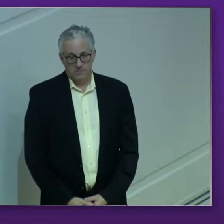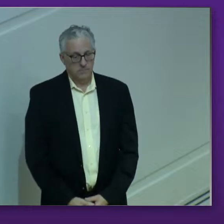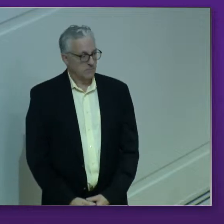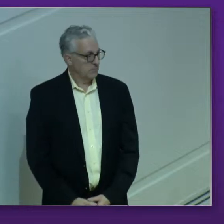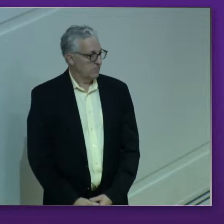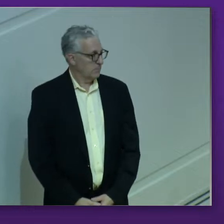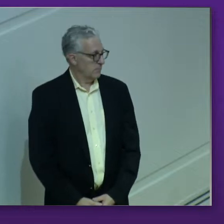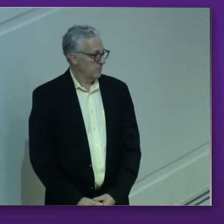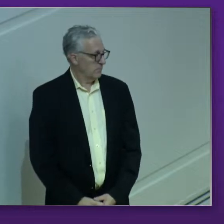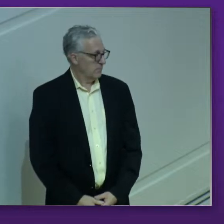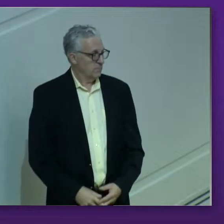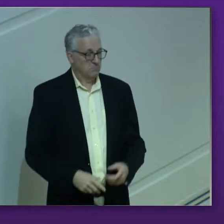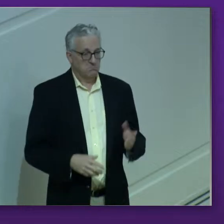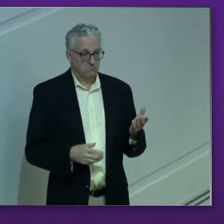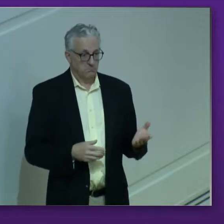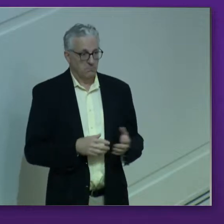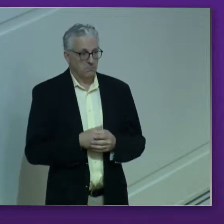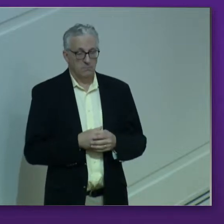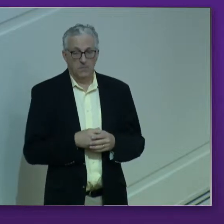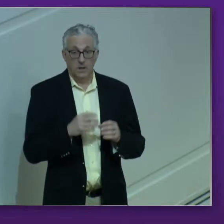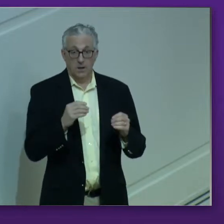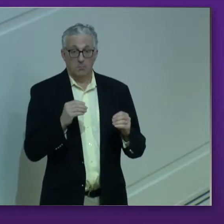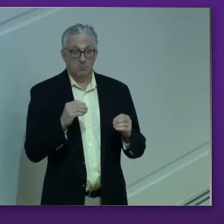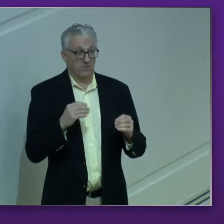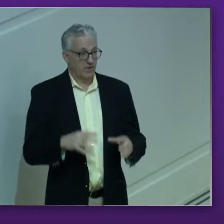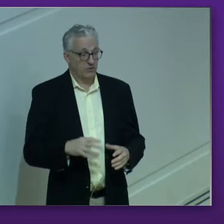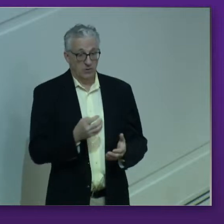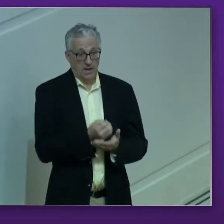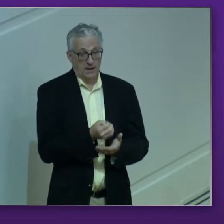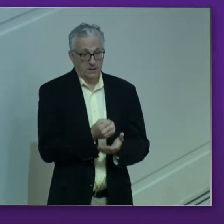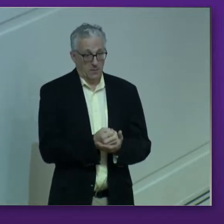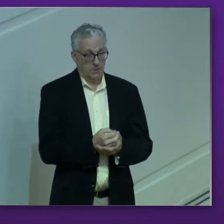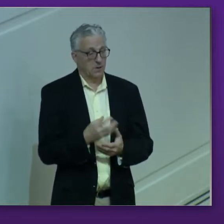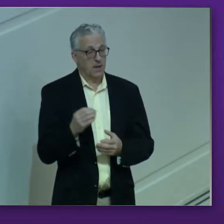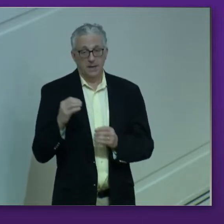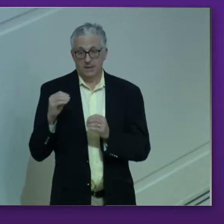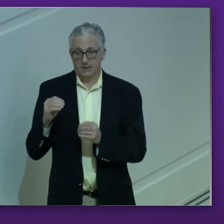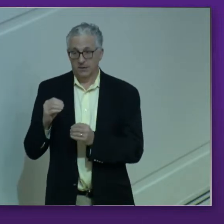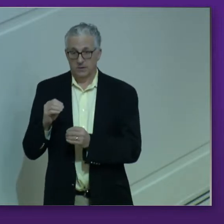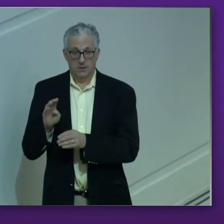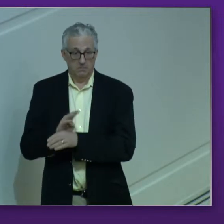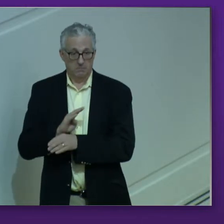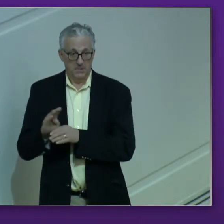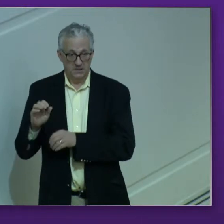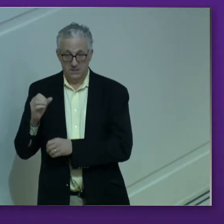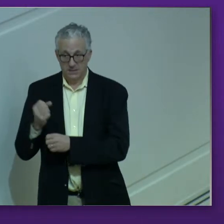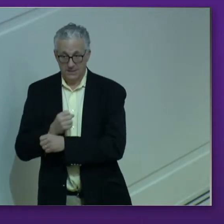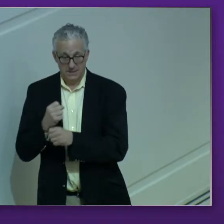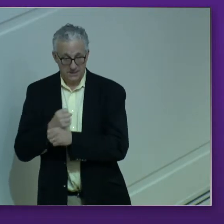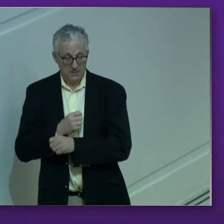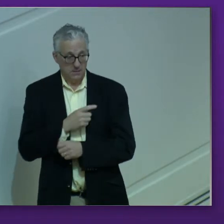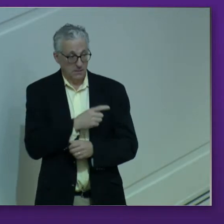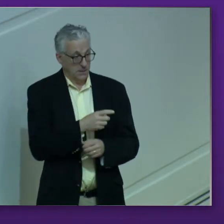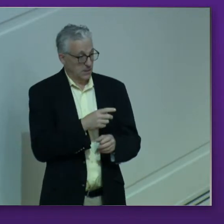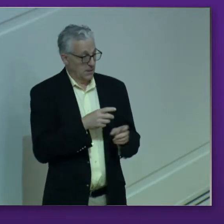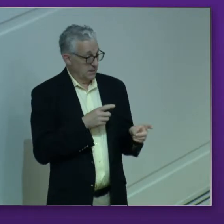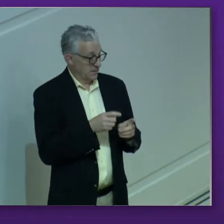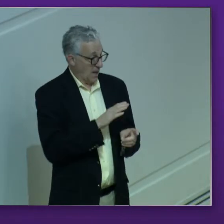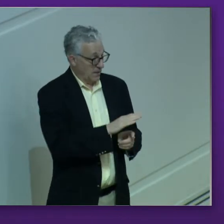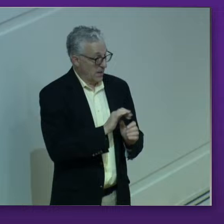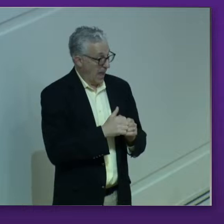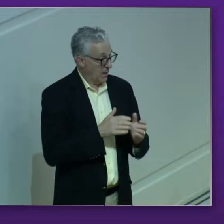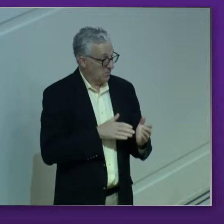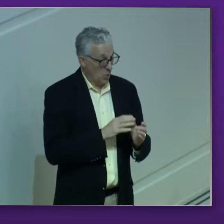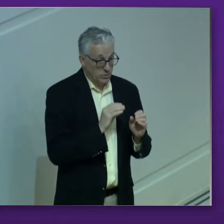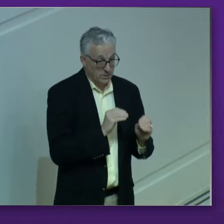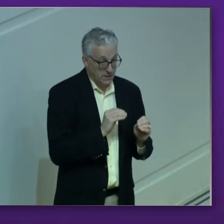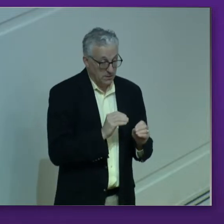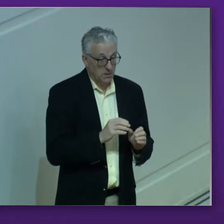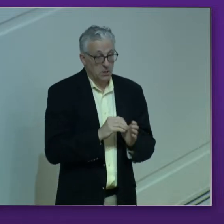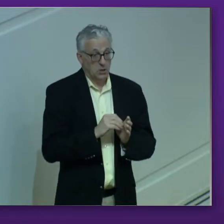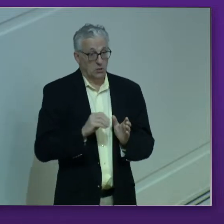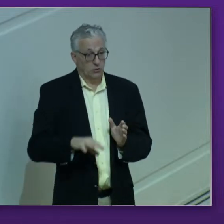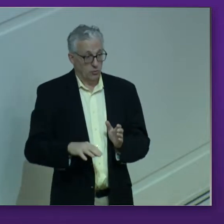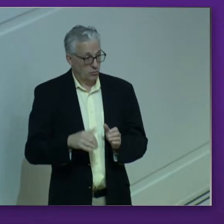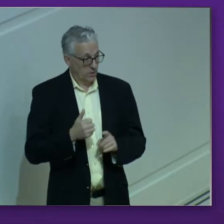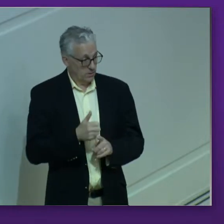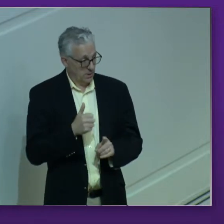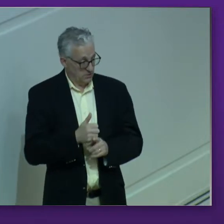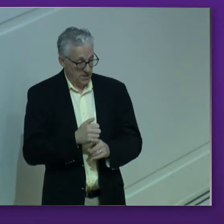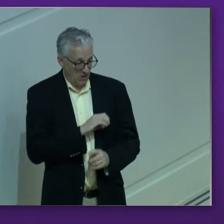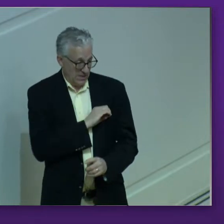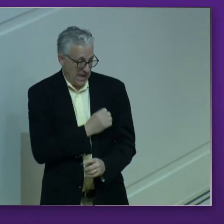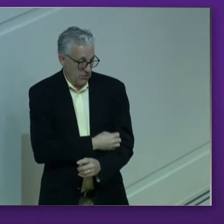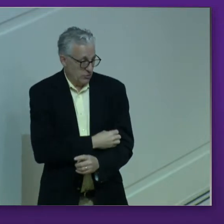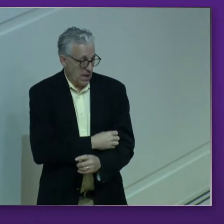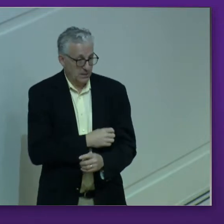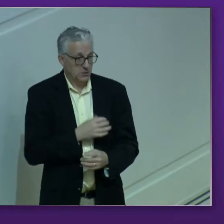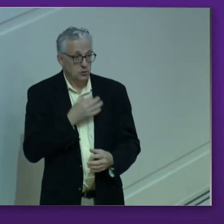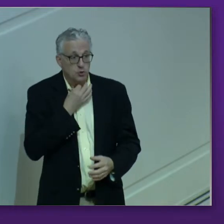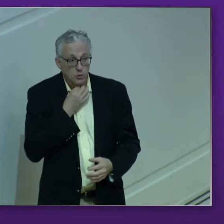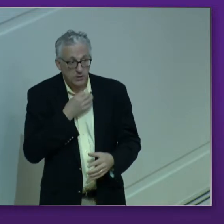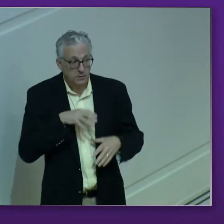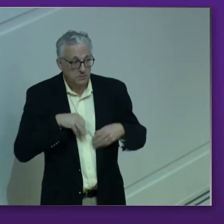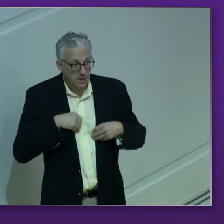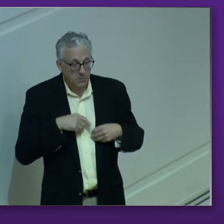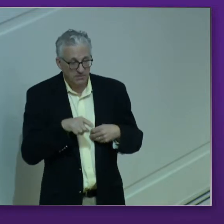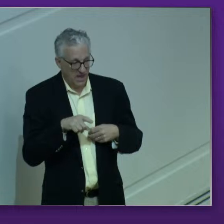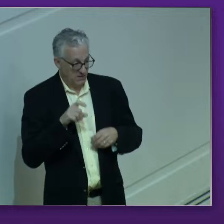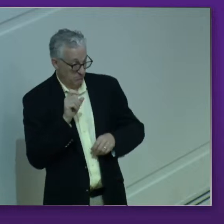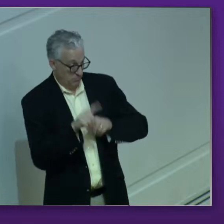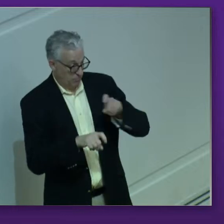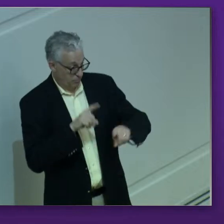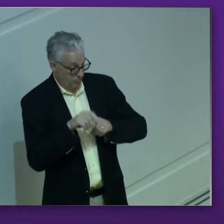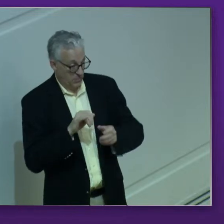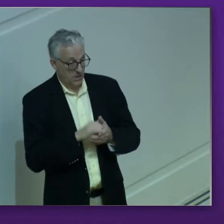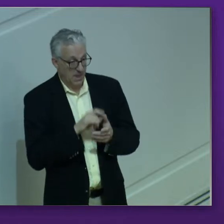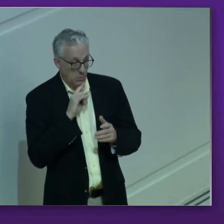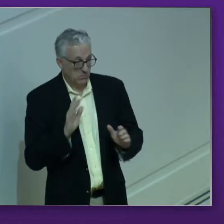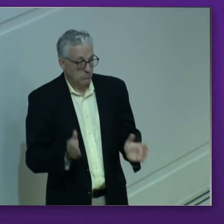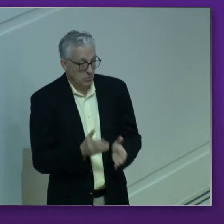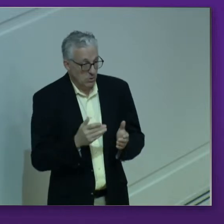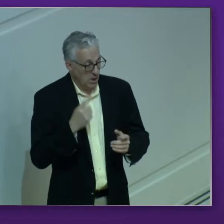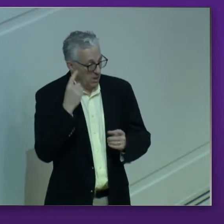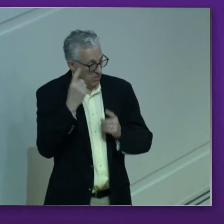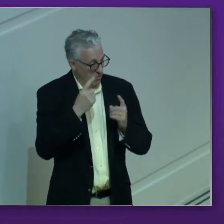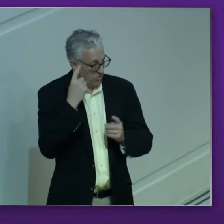PLEASE WELCOME DR.